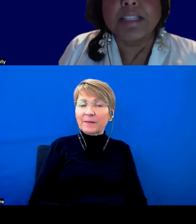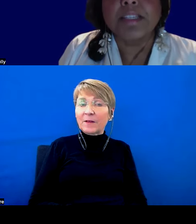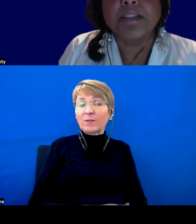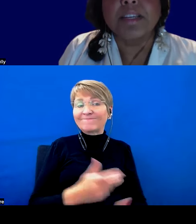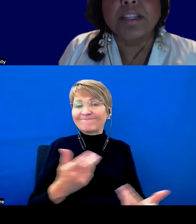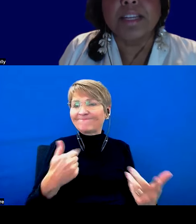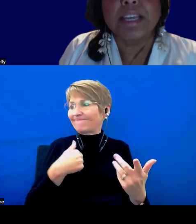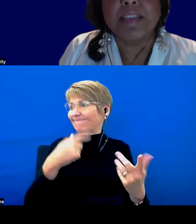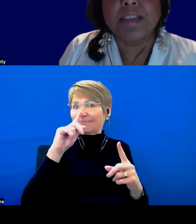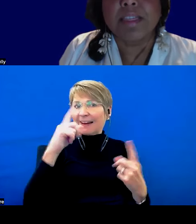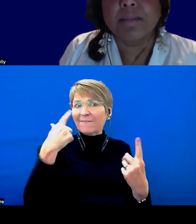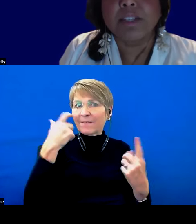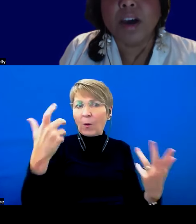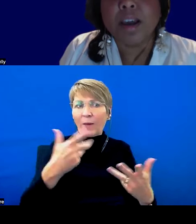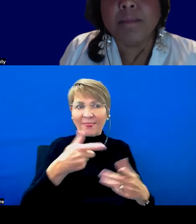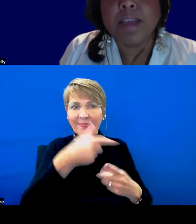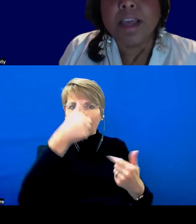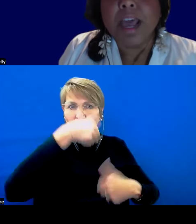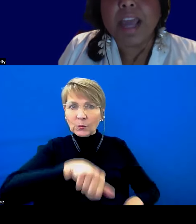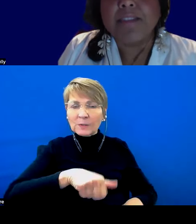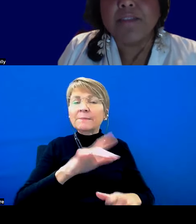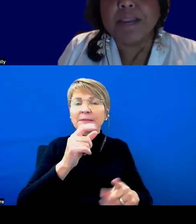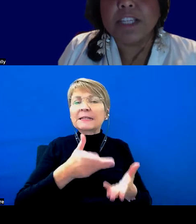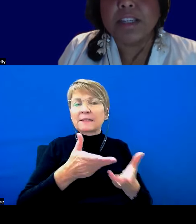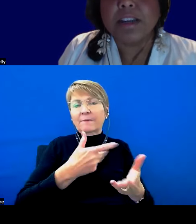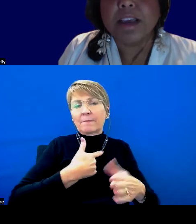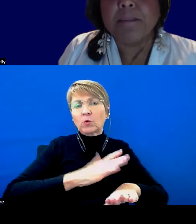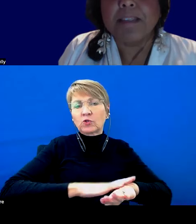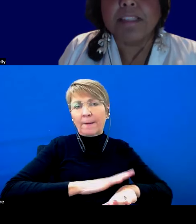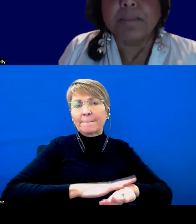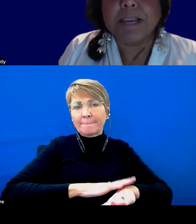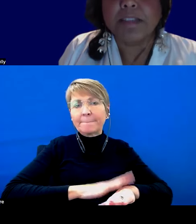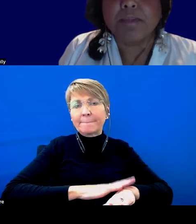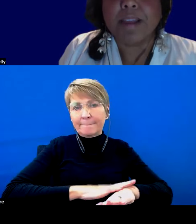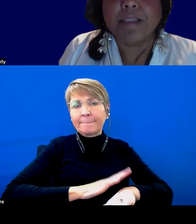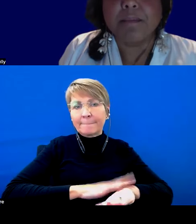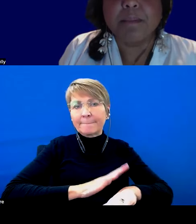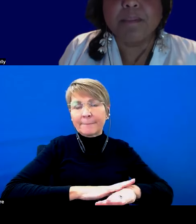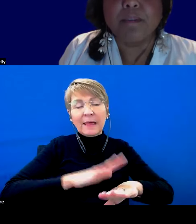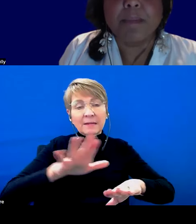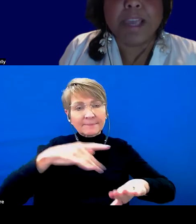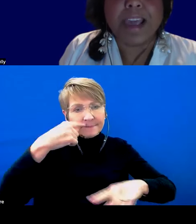to consider giving them time and information about the space around them before being able